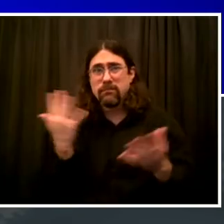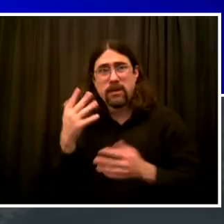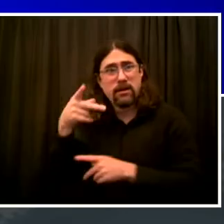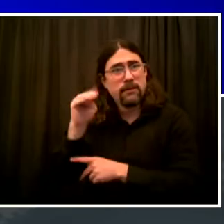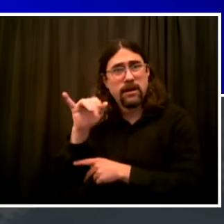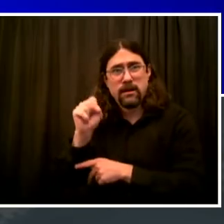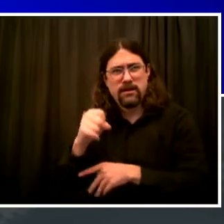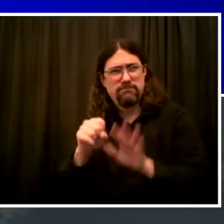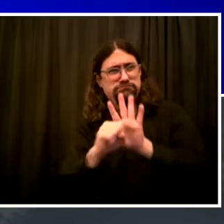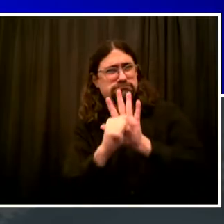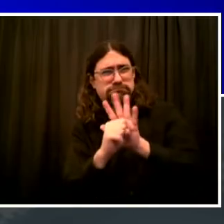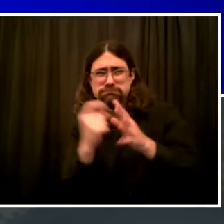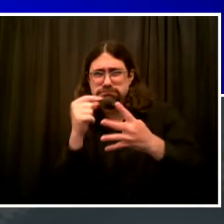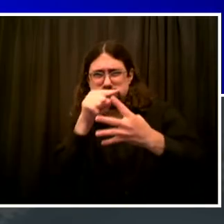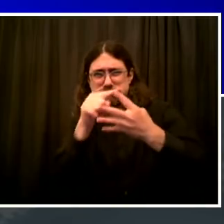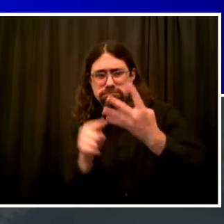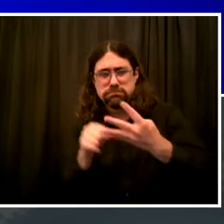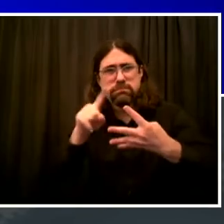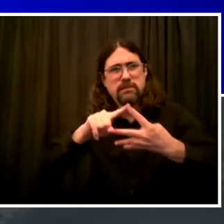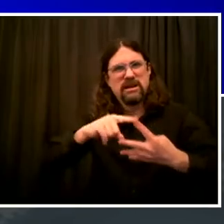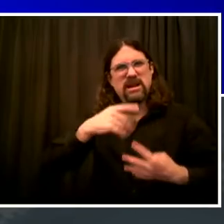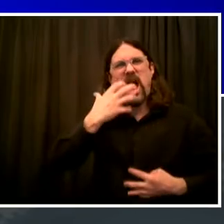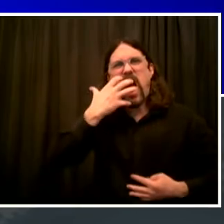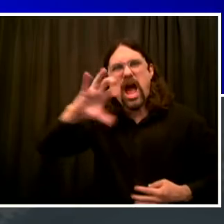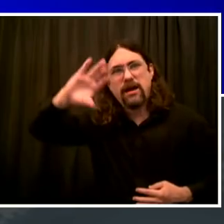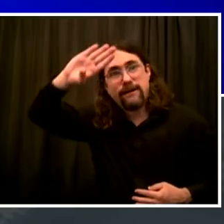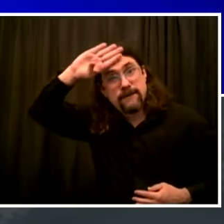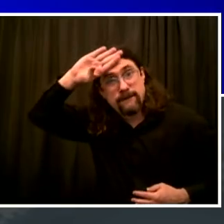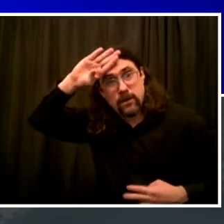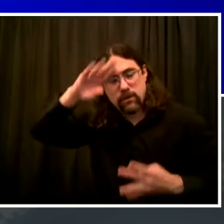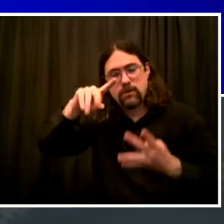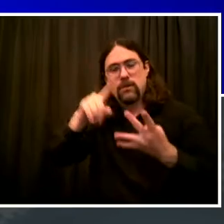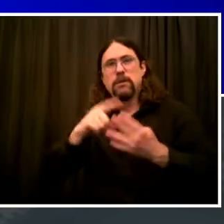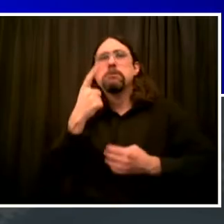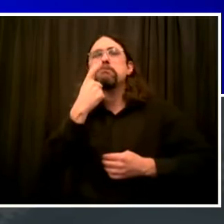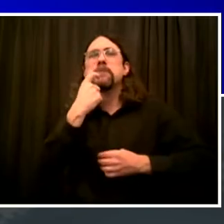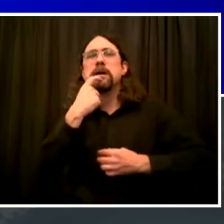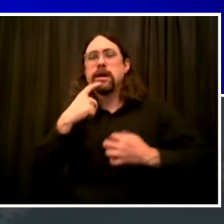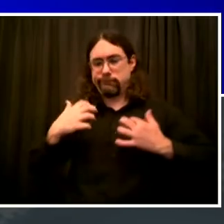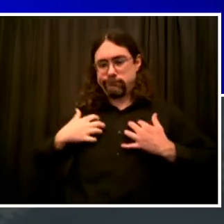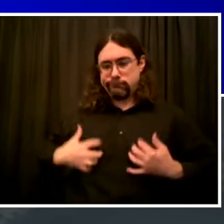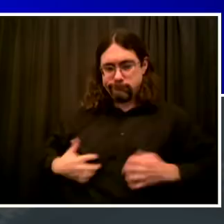THEY HAVE PERSISTENT FEVER. THE SAME WAY WITH